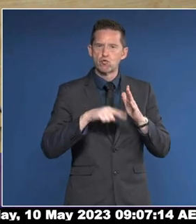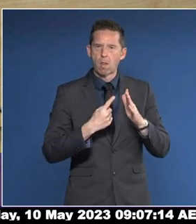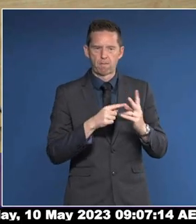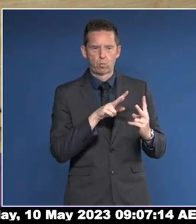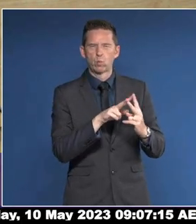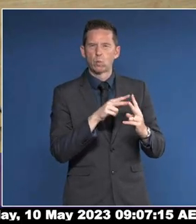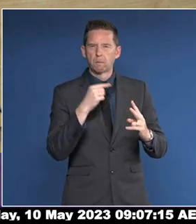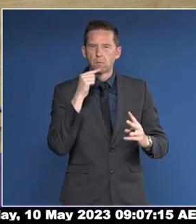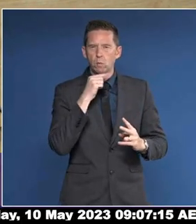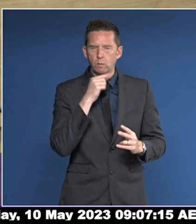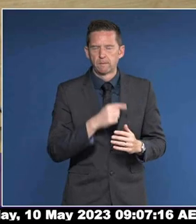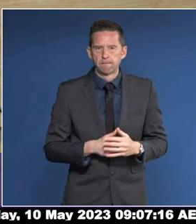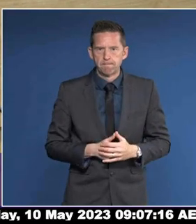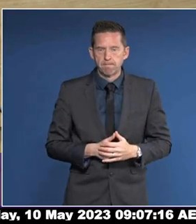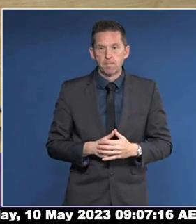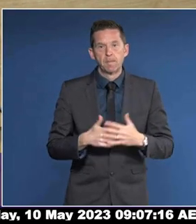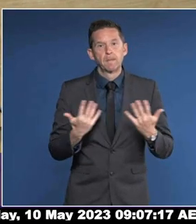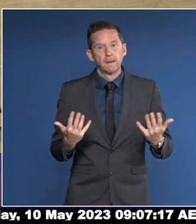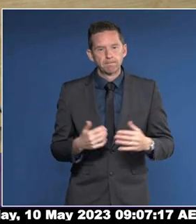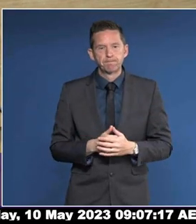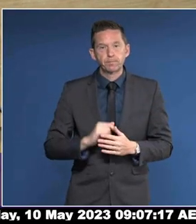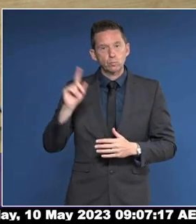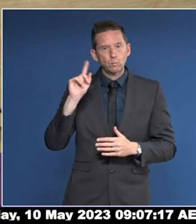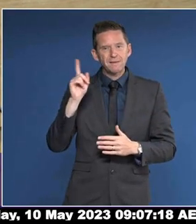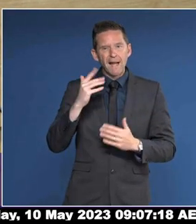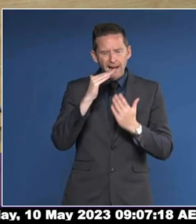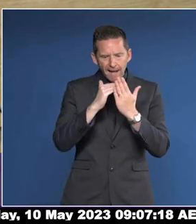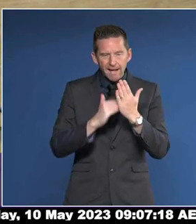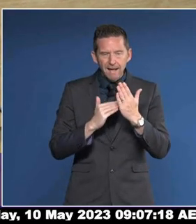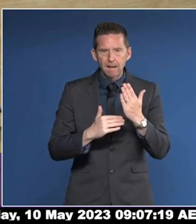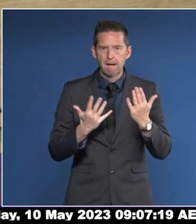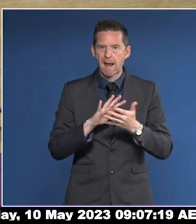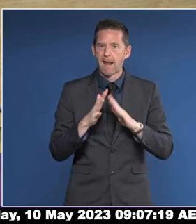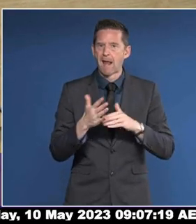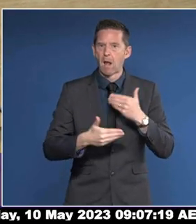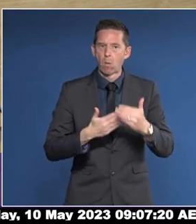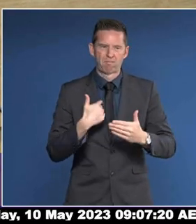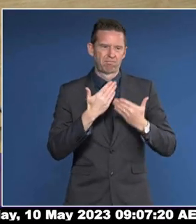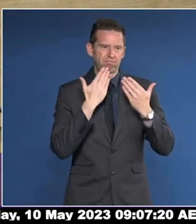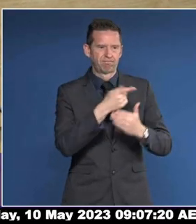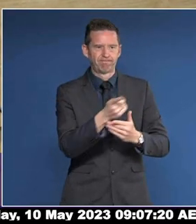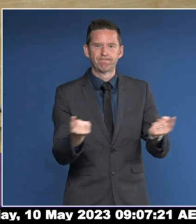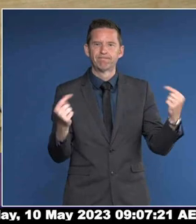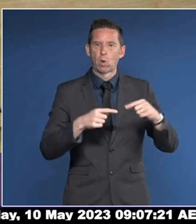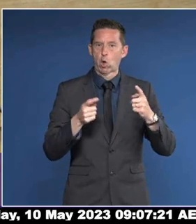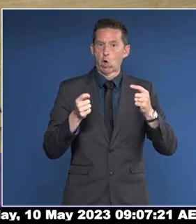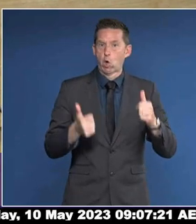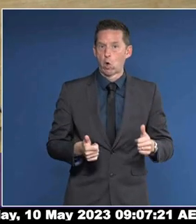In terms of the organisation of the day, we thank everybody for starting early and bearing with us with the early start.